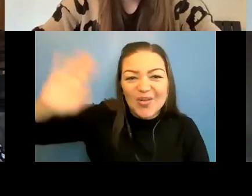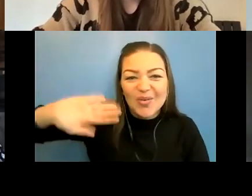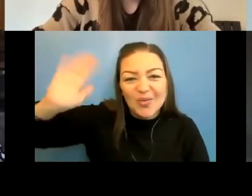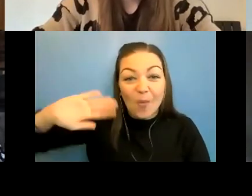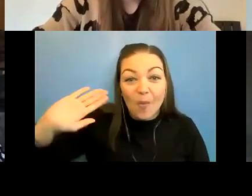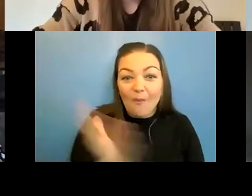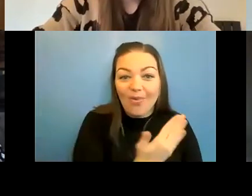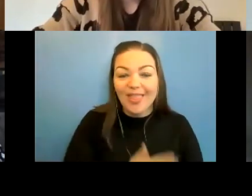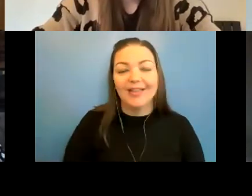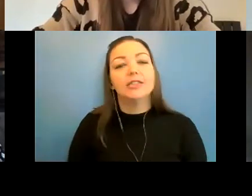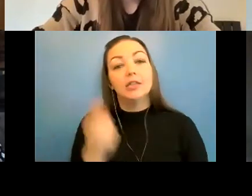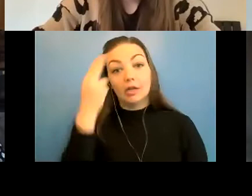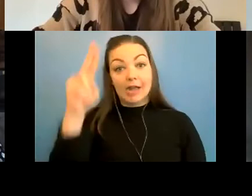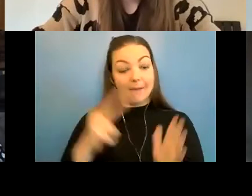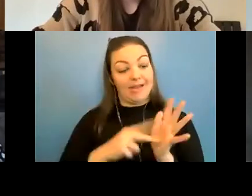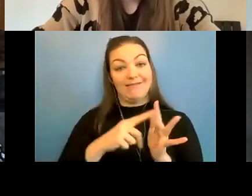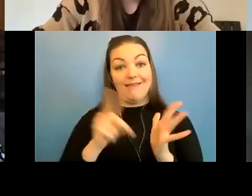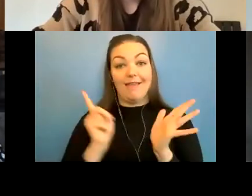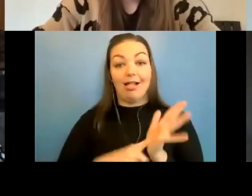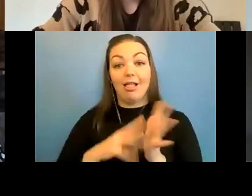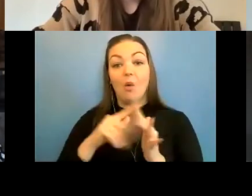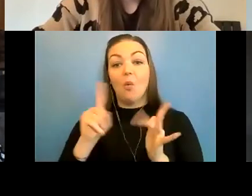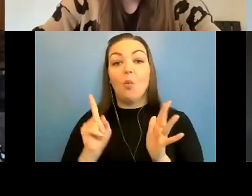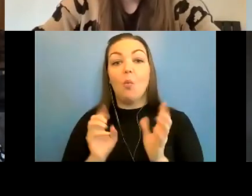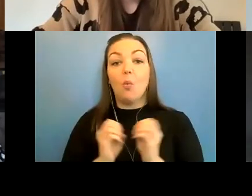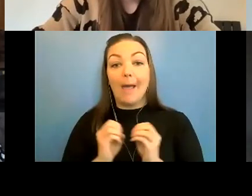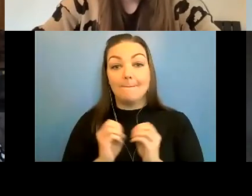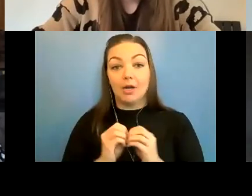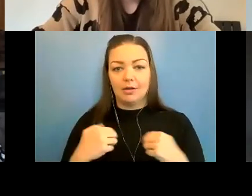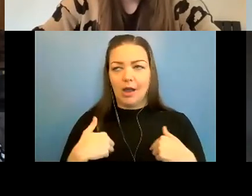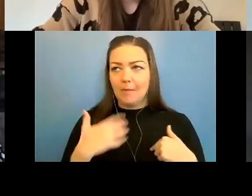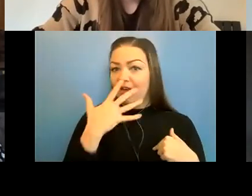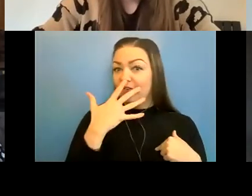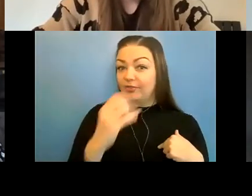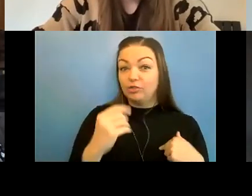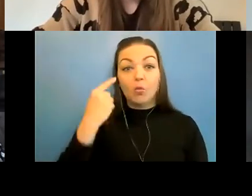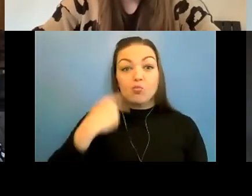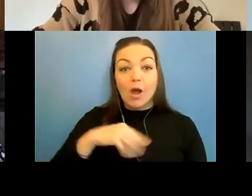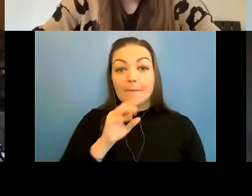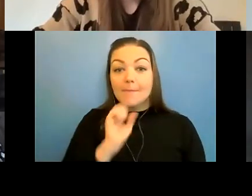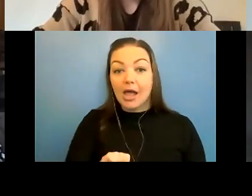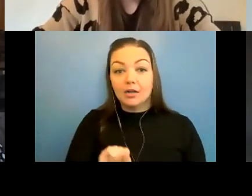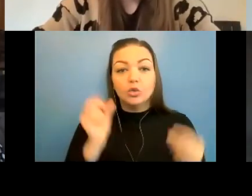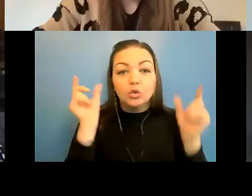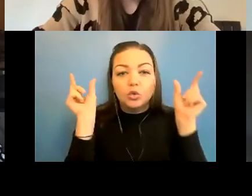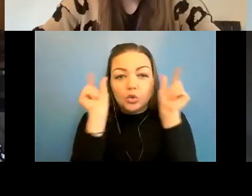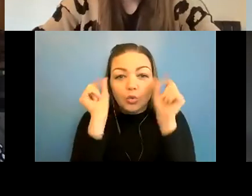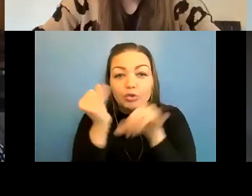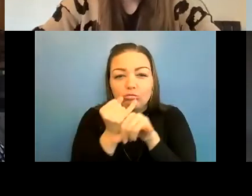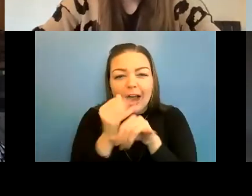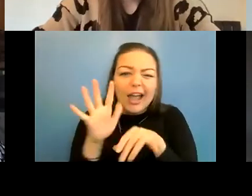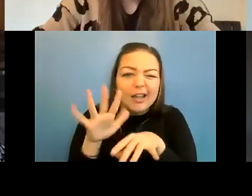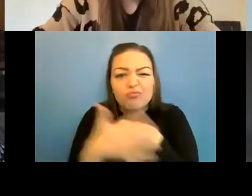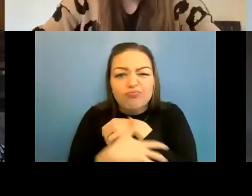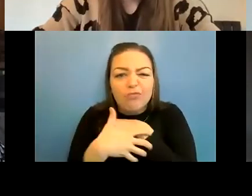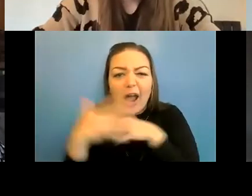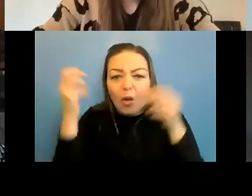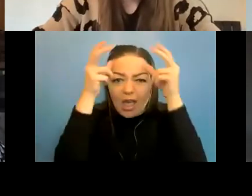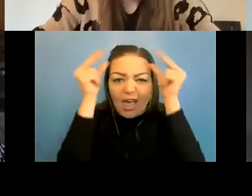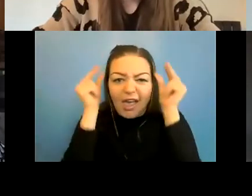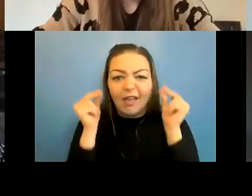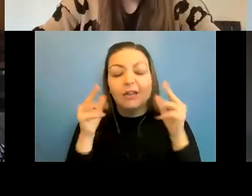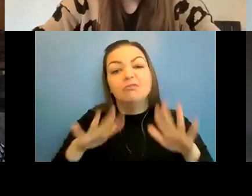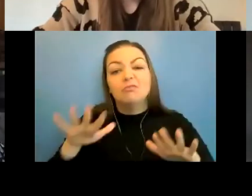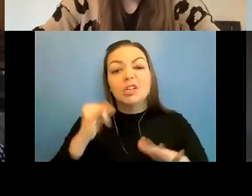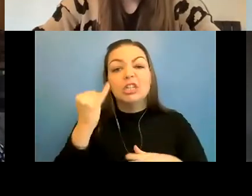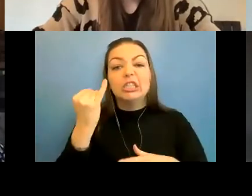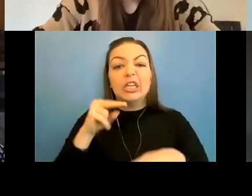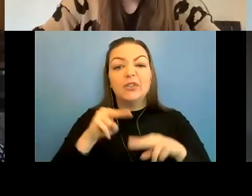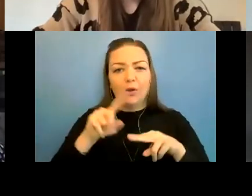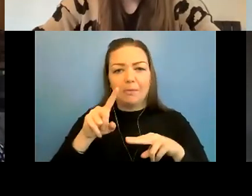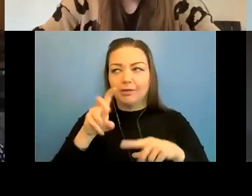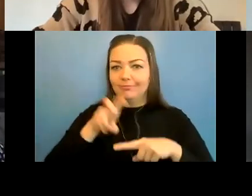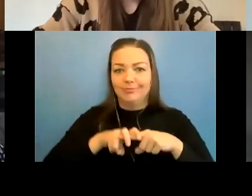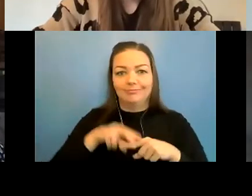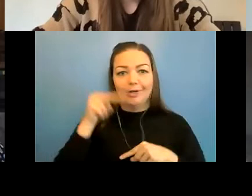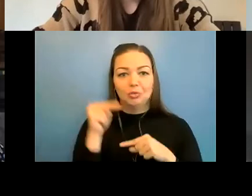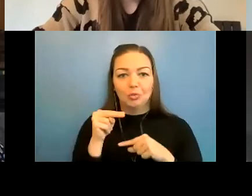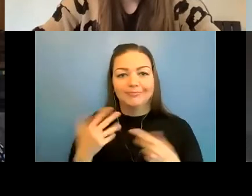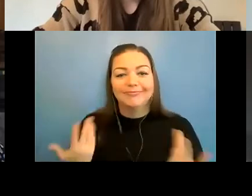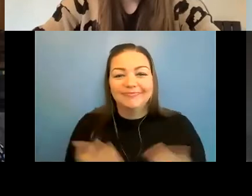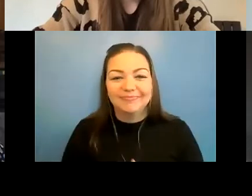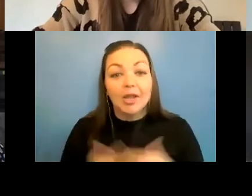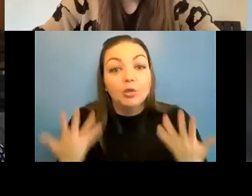personally from the Festival and the kind of ability to reach different countries with the work that's showcased there.